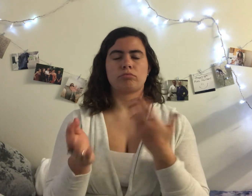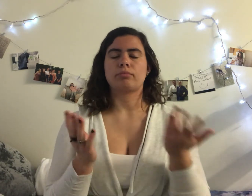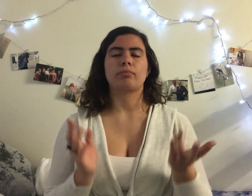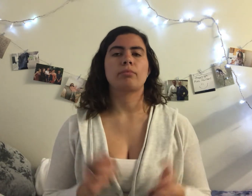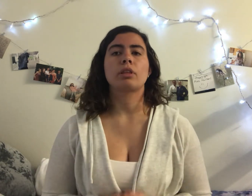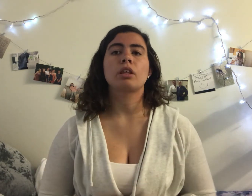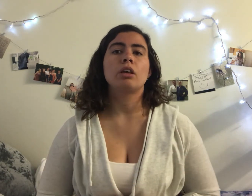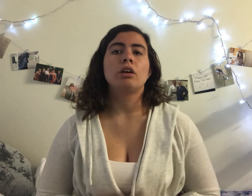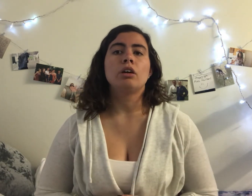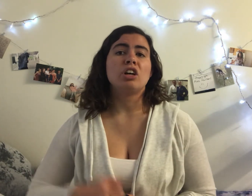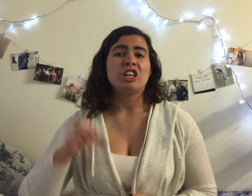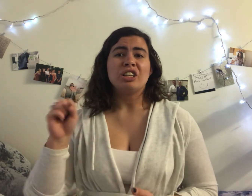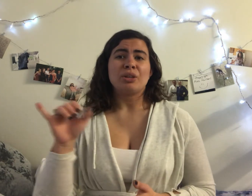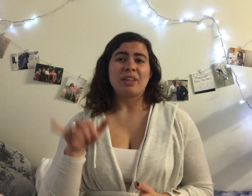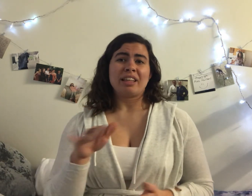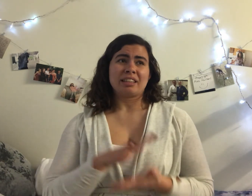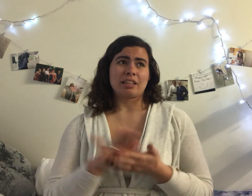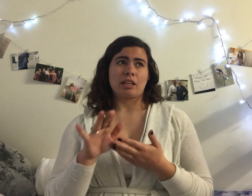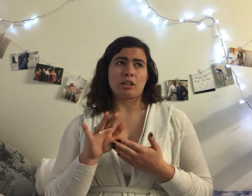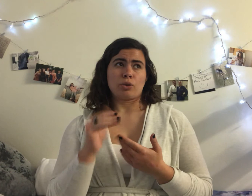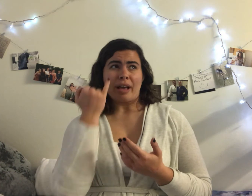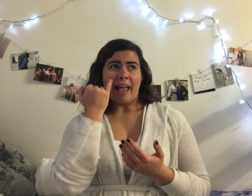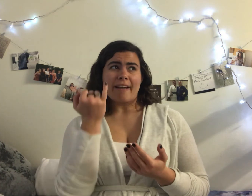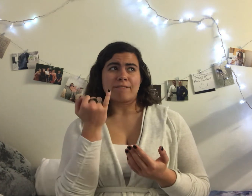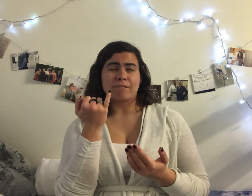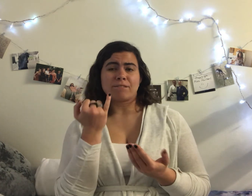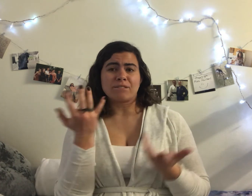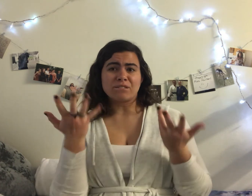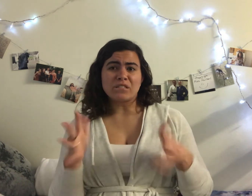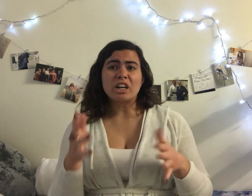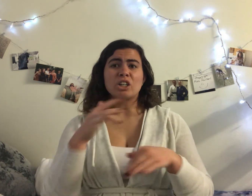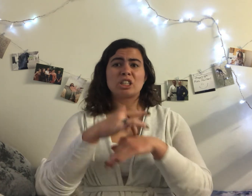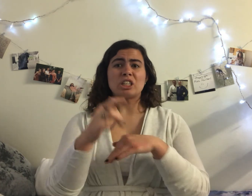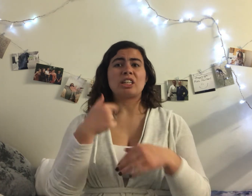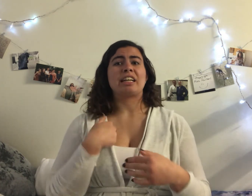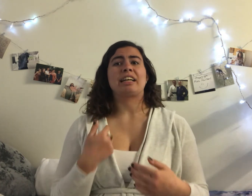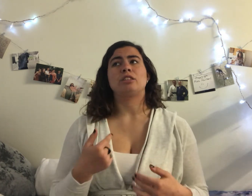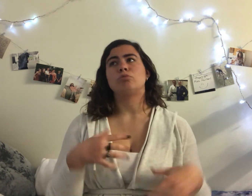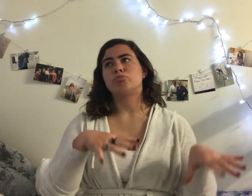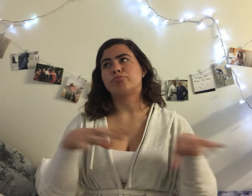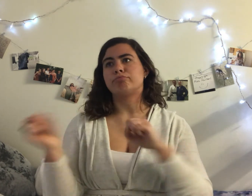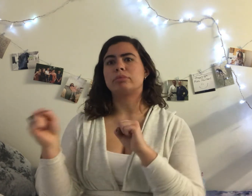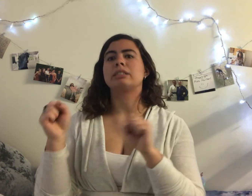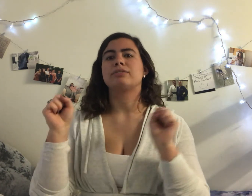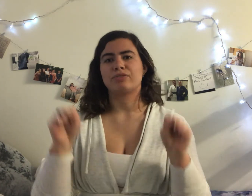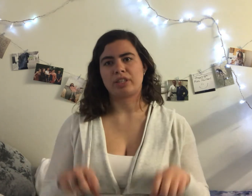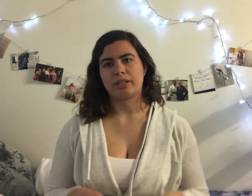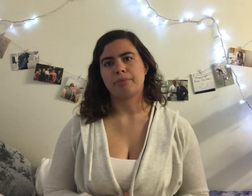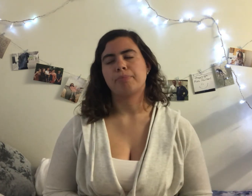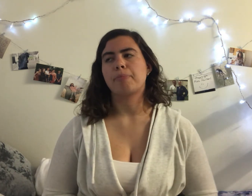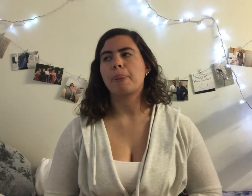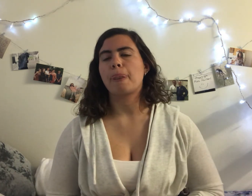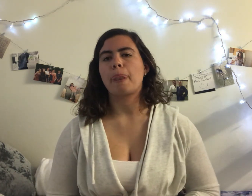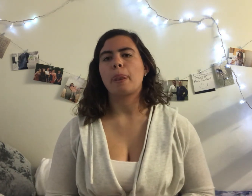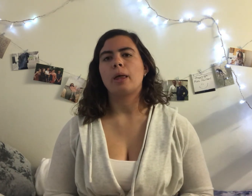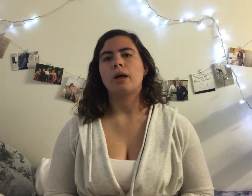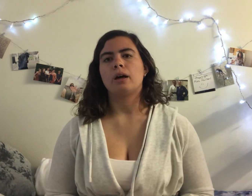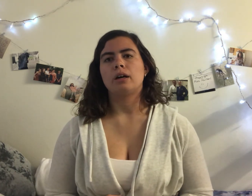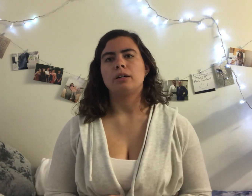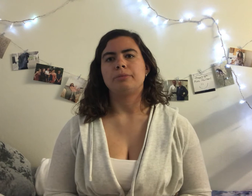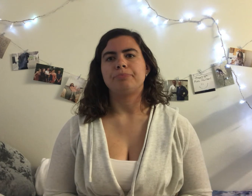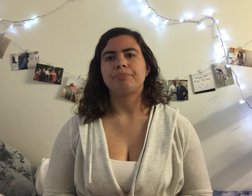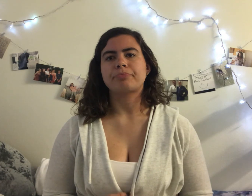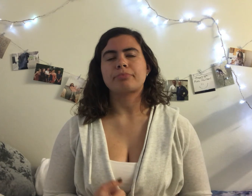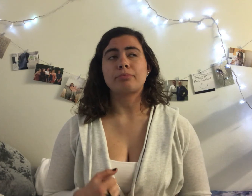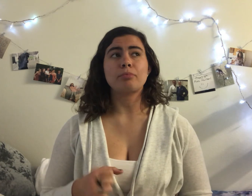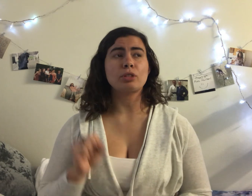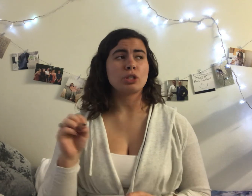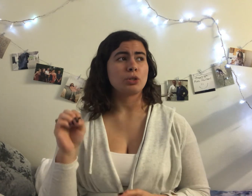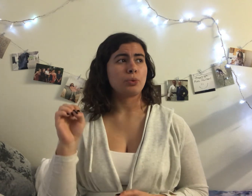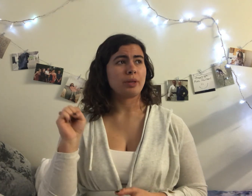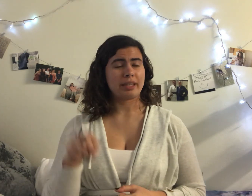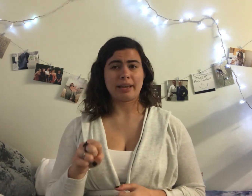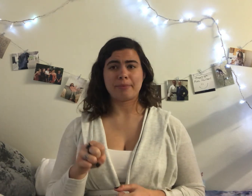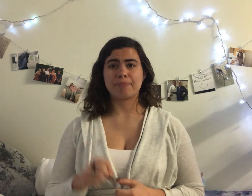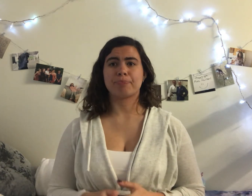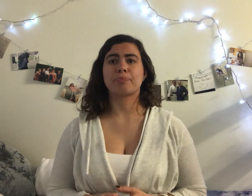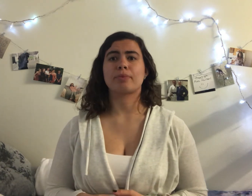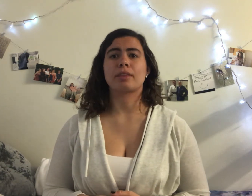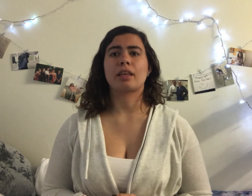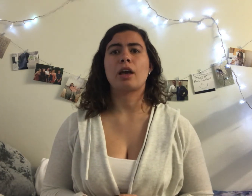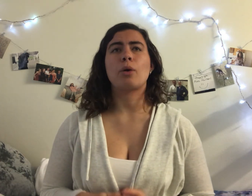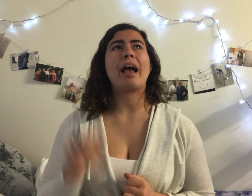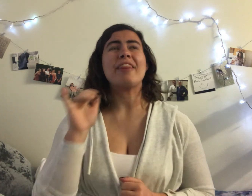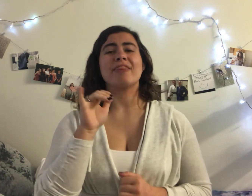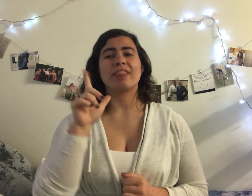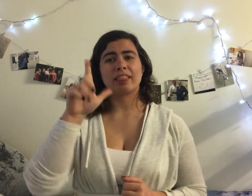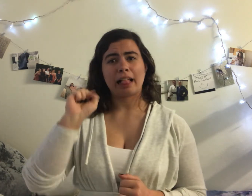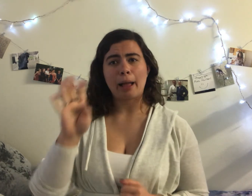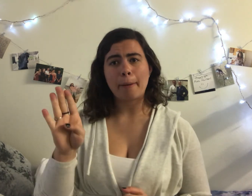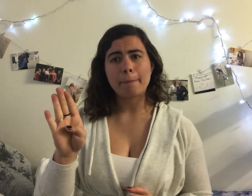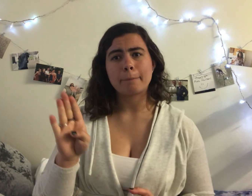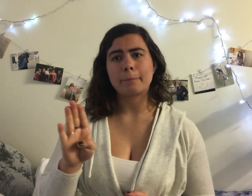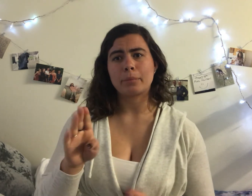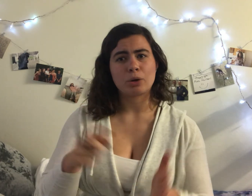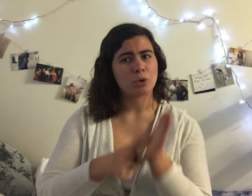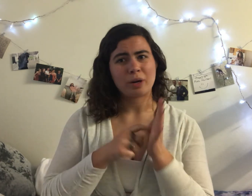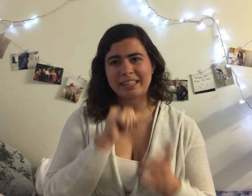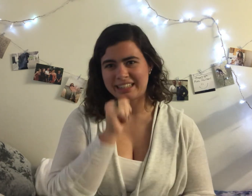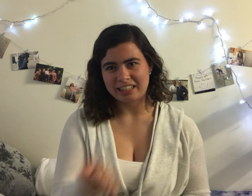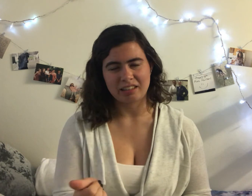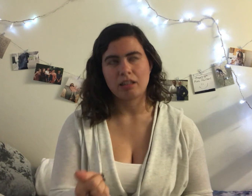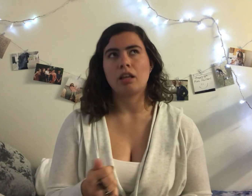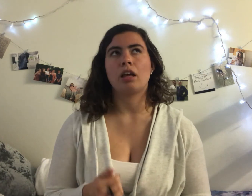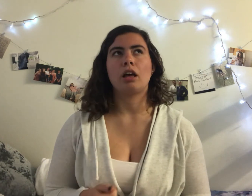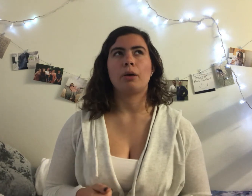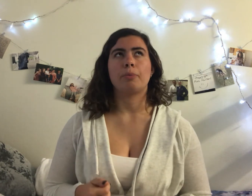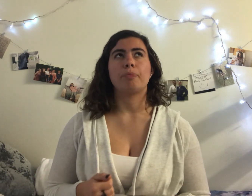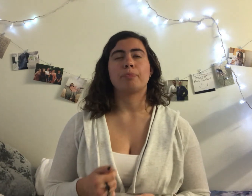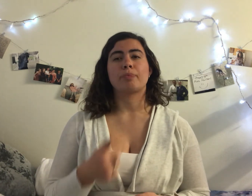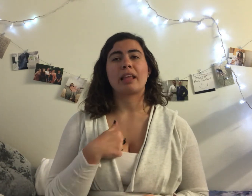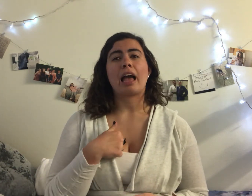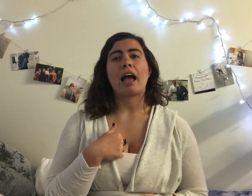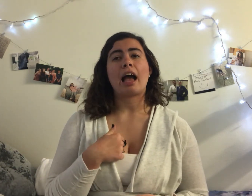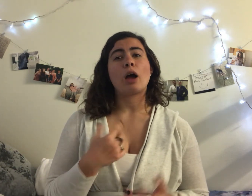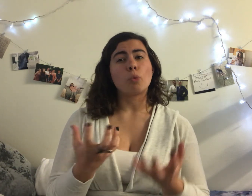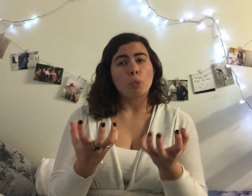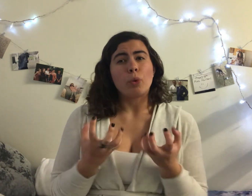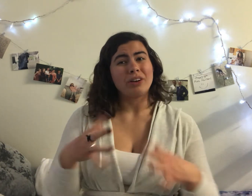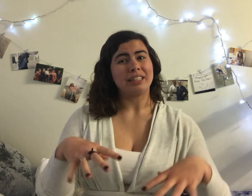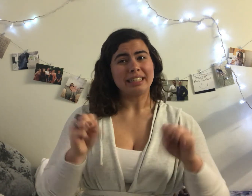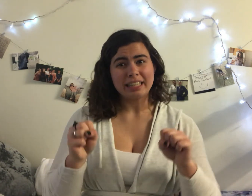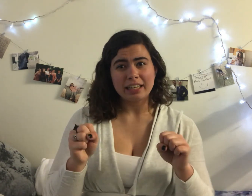So it's nice that I can leave if I'm done early. So, yeah. The lab's not required, I took it because I want to.